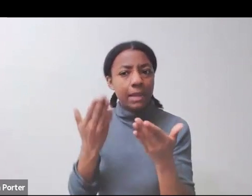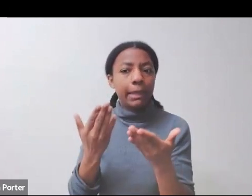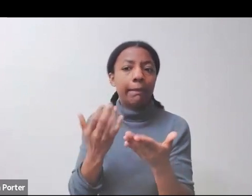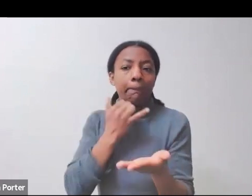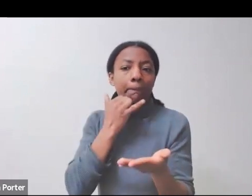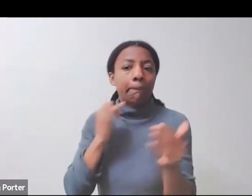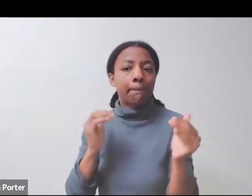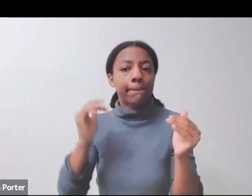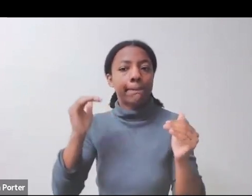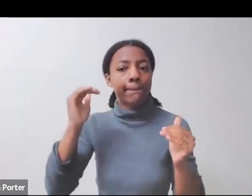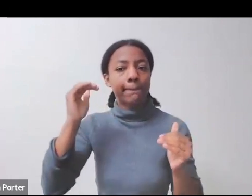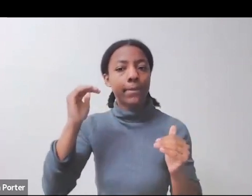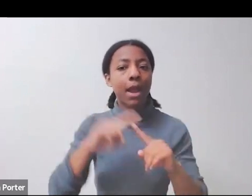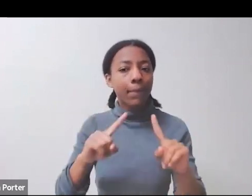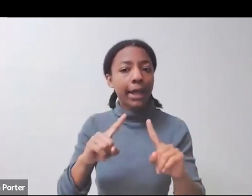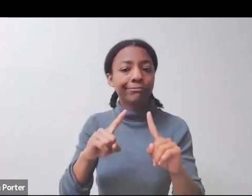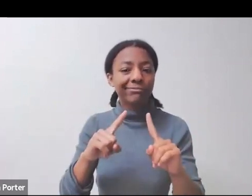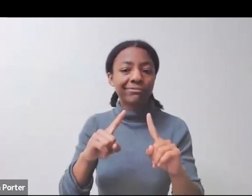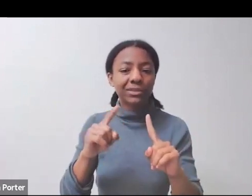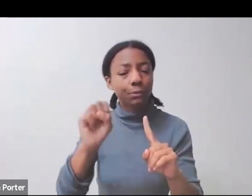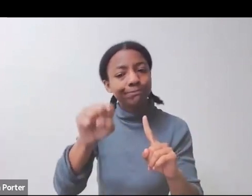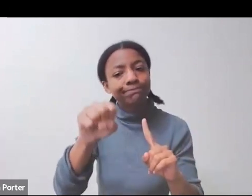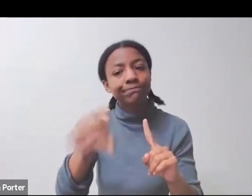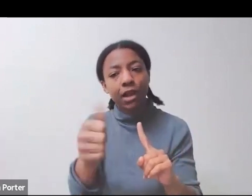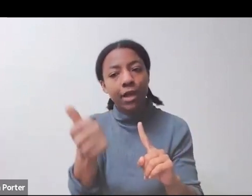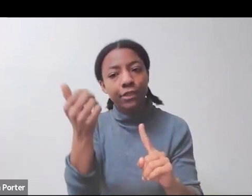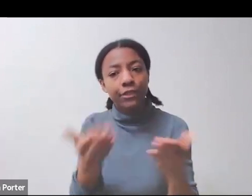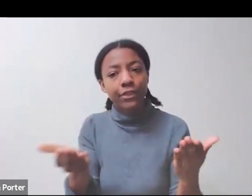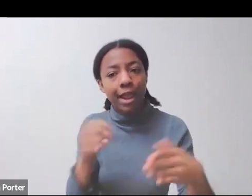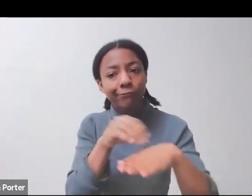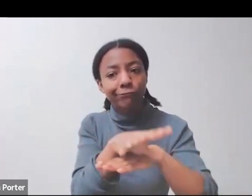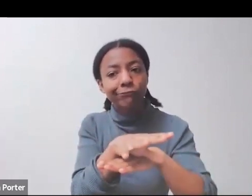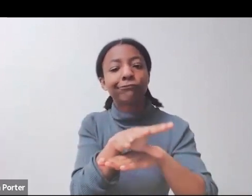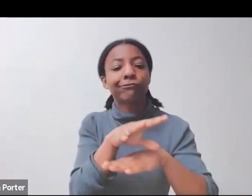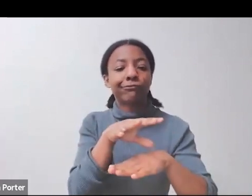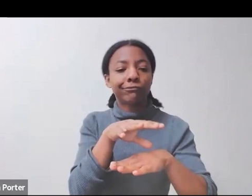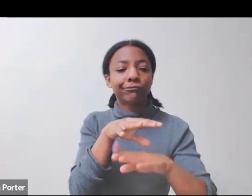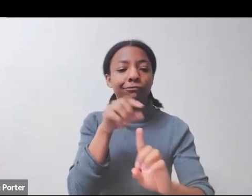Some colleagues of mine at the ARC Network, which I forget what it stands for, but they are funded